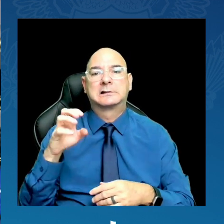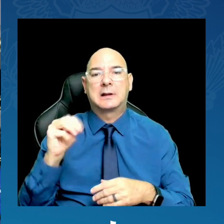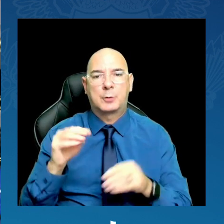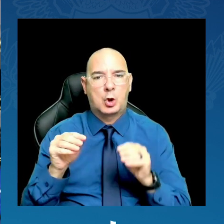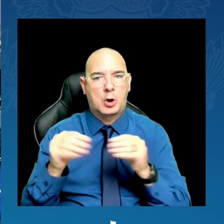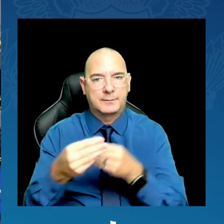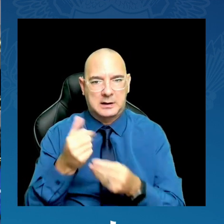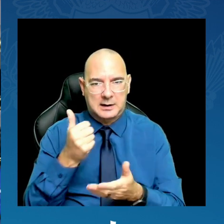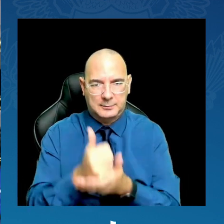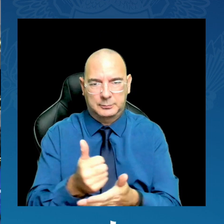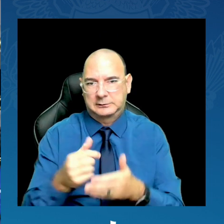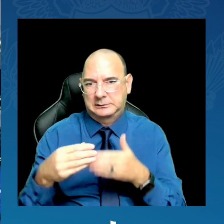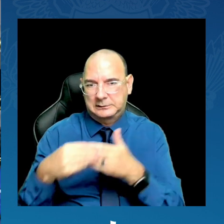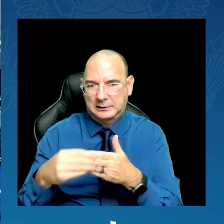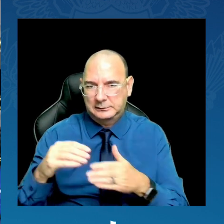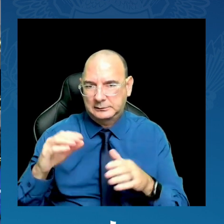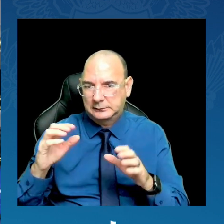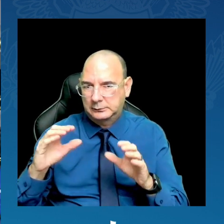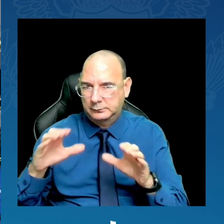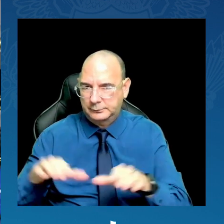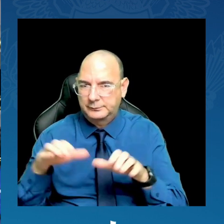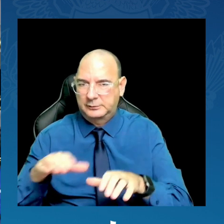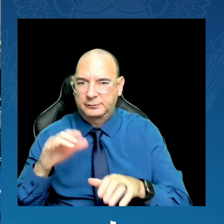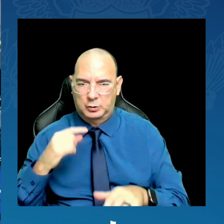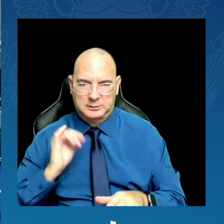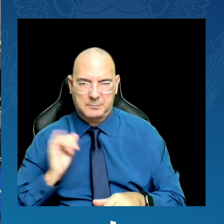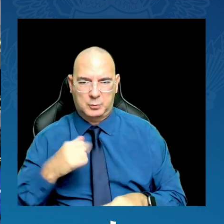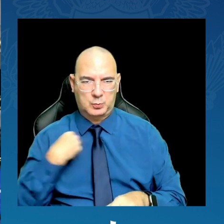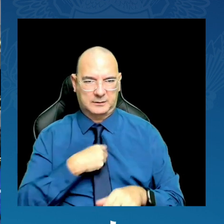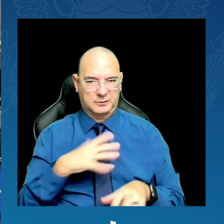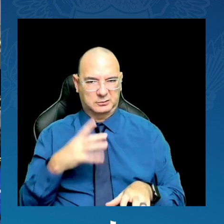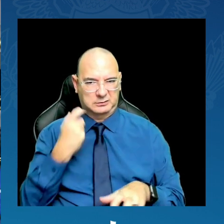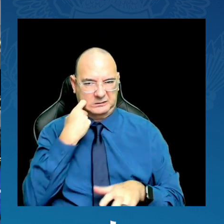as we've discussed in partnerships across the public and private sectors,